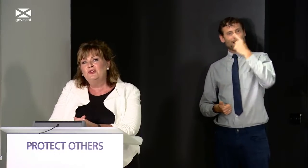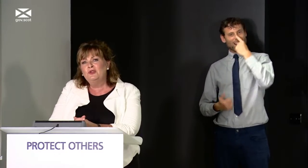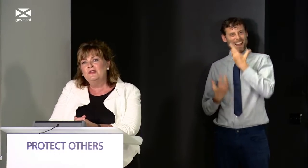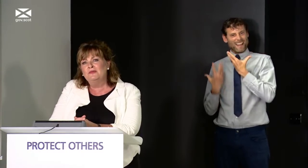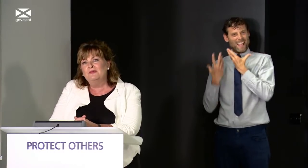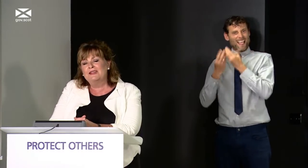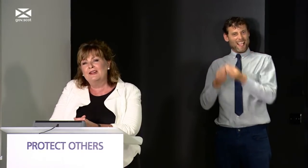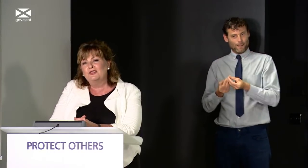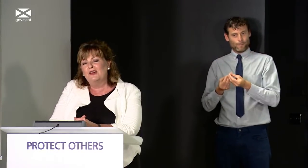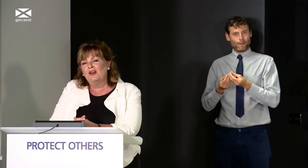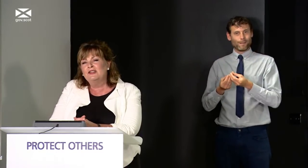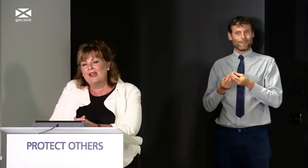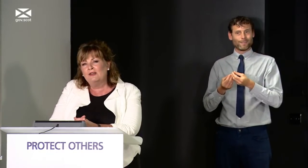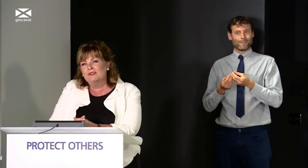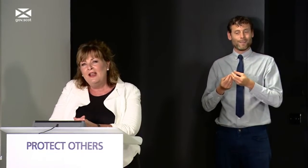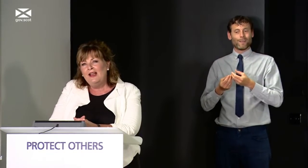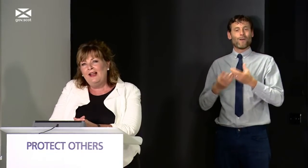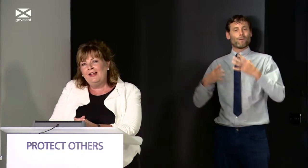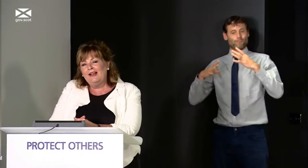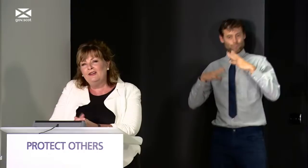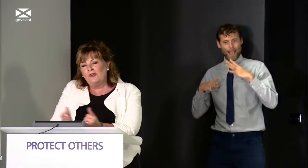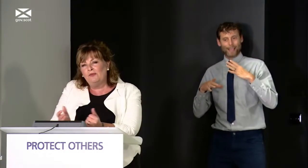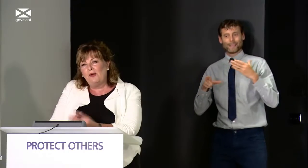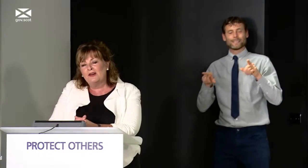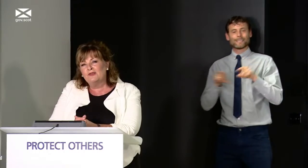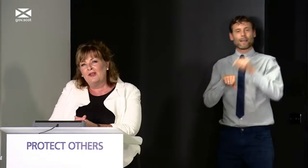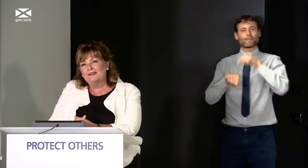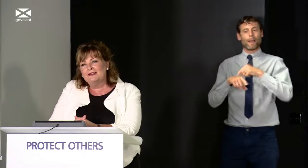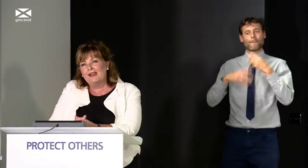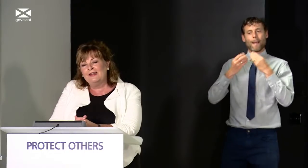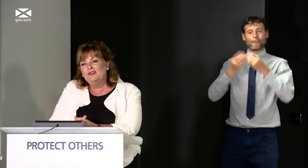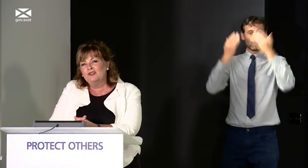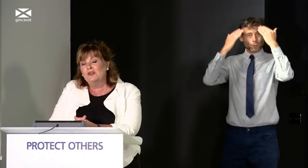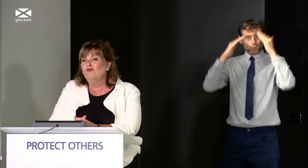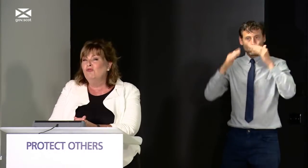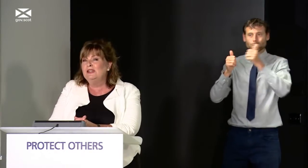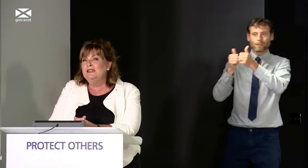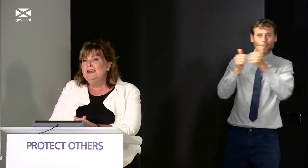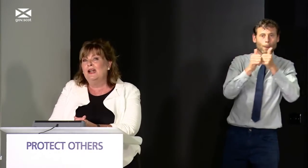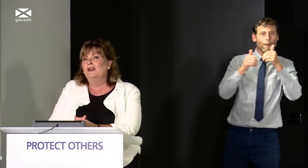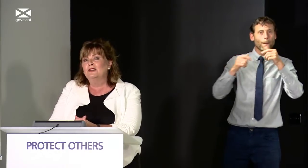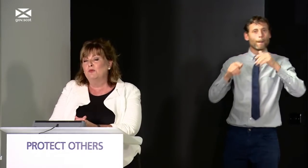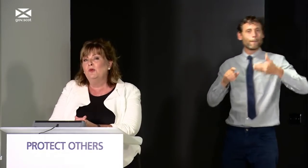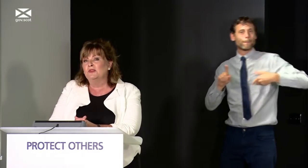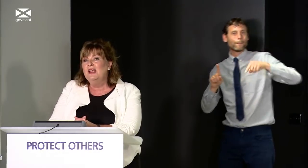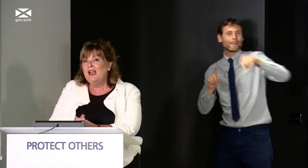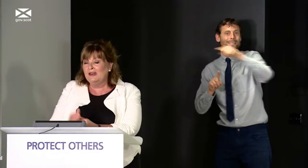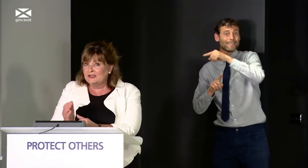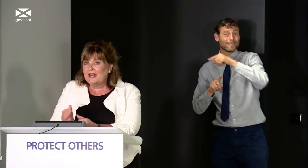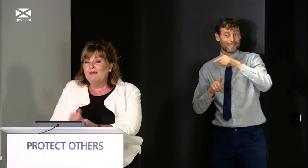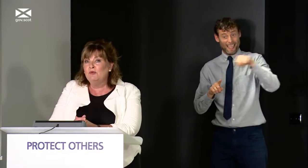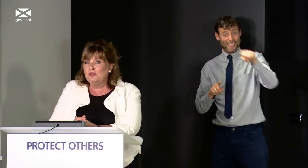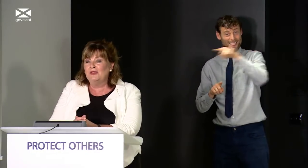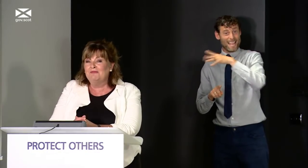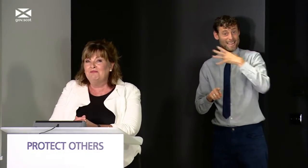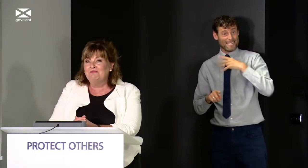our tourism sector and our hotels and other parts of that industry that really need our support and it is time that we do that.